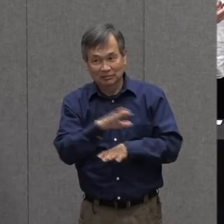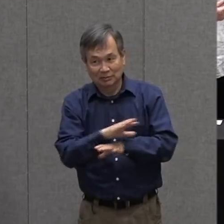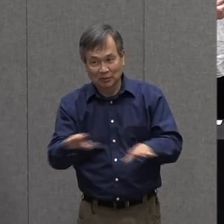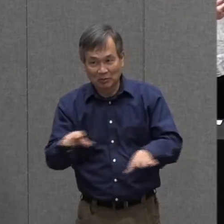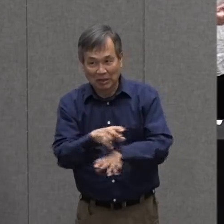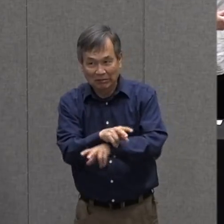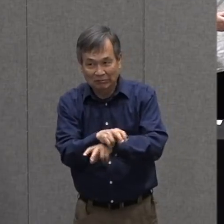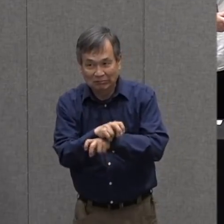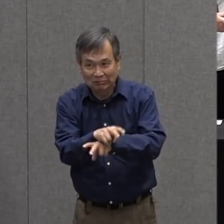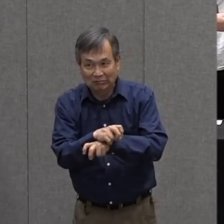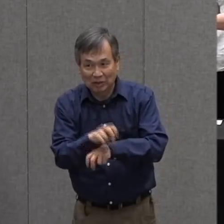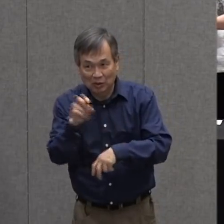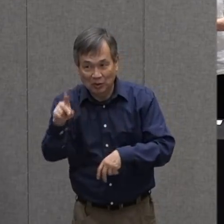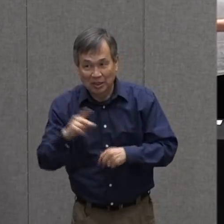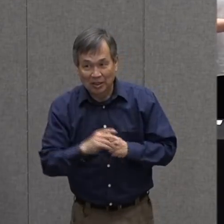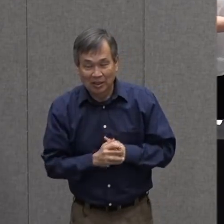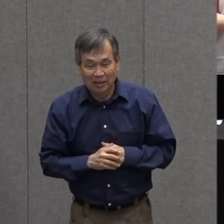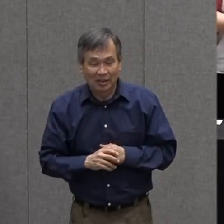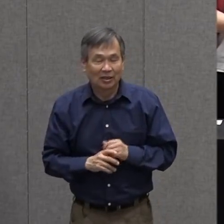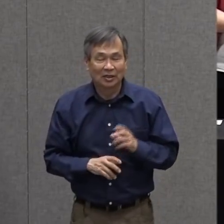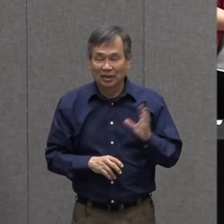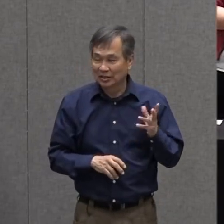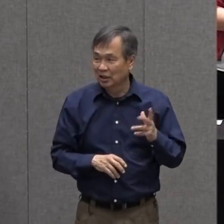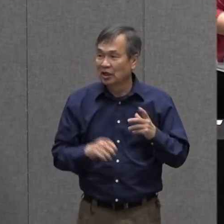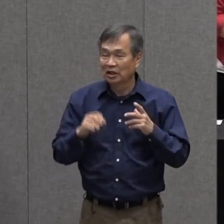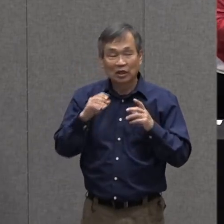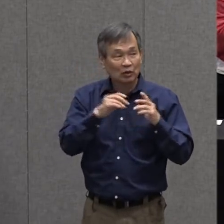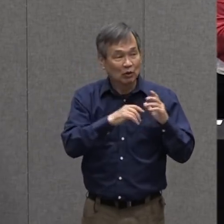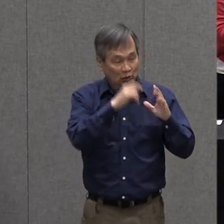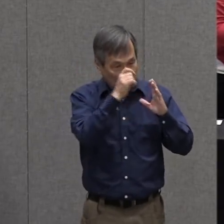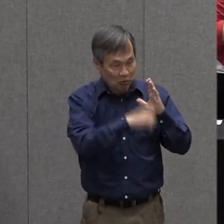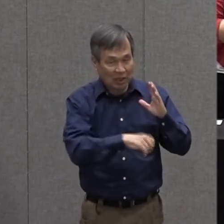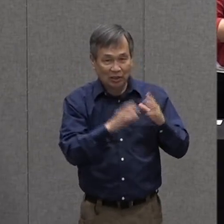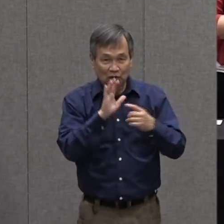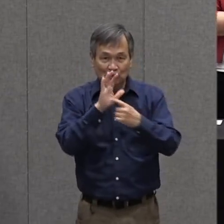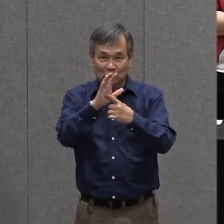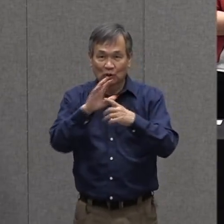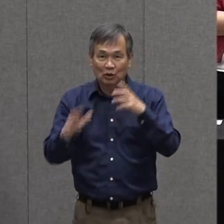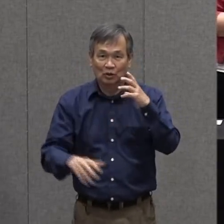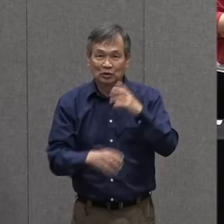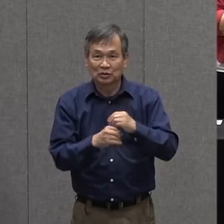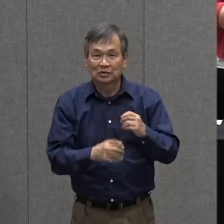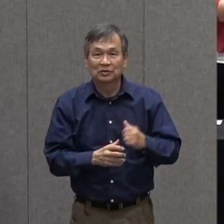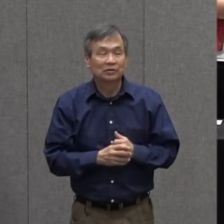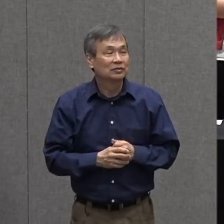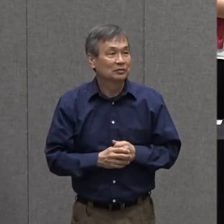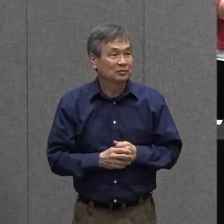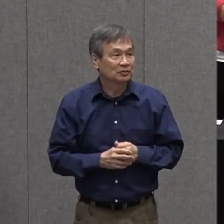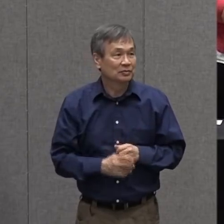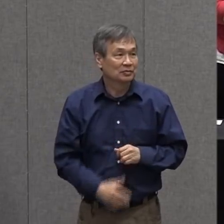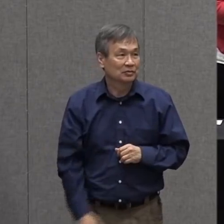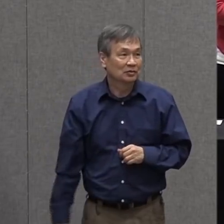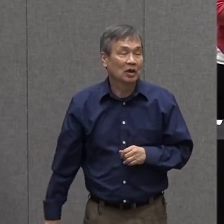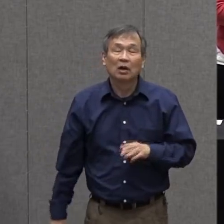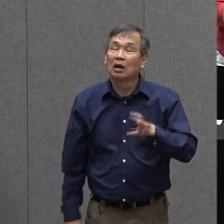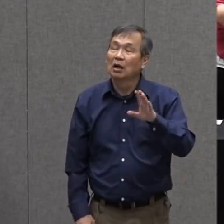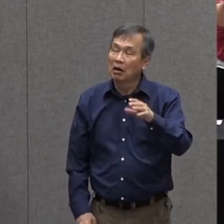and our spin and we're gonna be adding our totals up as we do 'em, again skipped over a section of something. See, I remembered something.